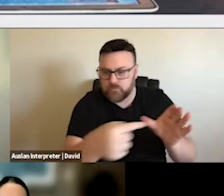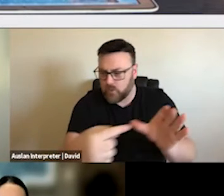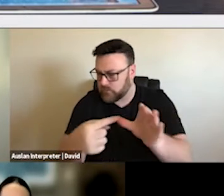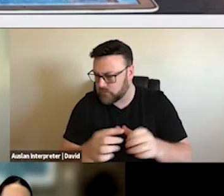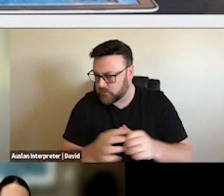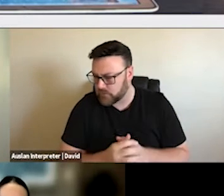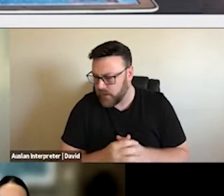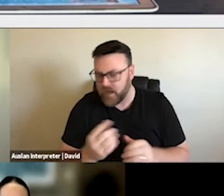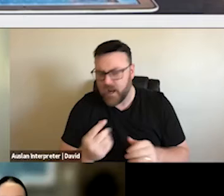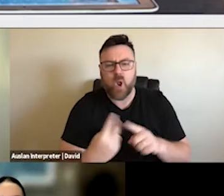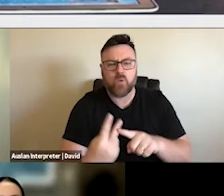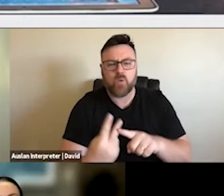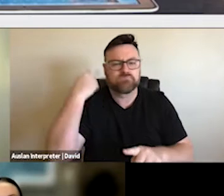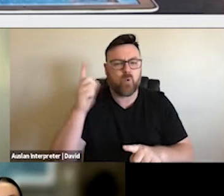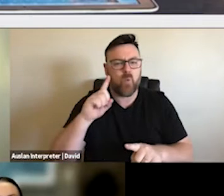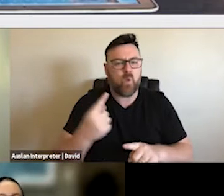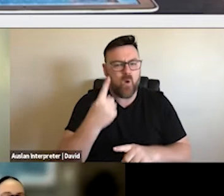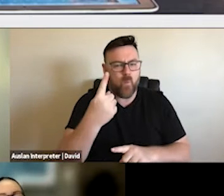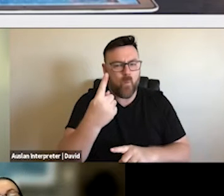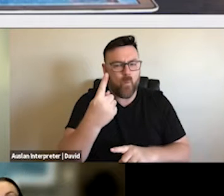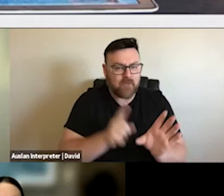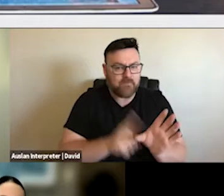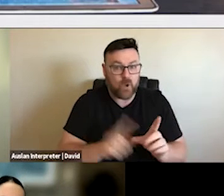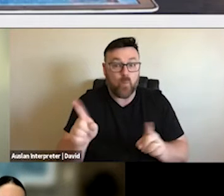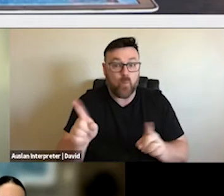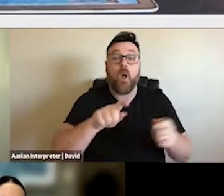of what happens when people go in and out of lockdown and how people's preferences for